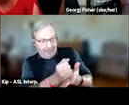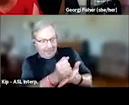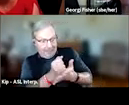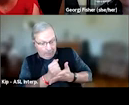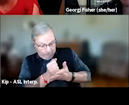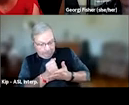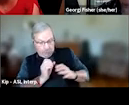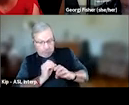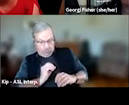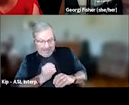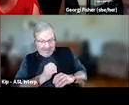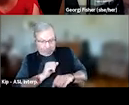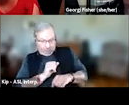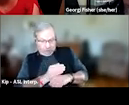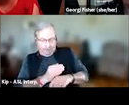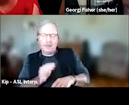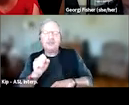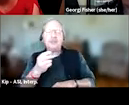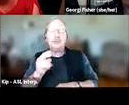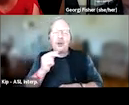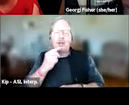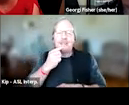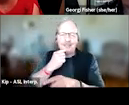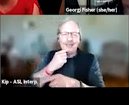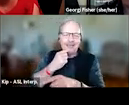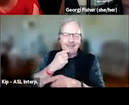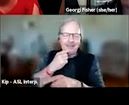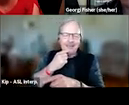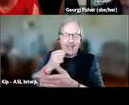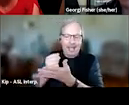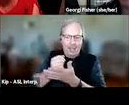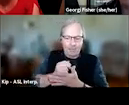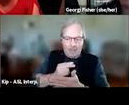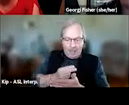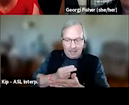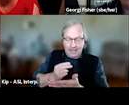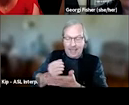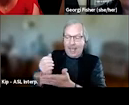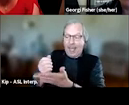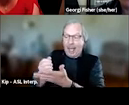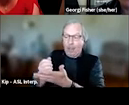Like Shawn said, going back to Shawn, help us, you know, help me help you. I think that really brings it back,